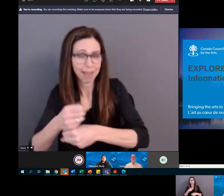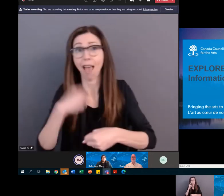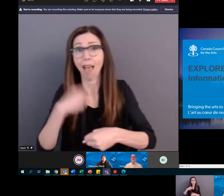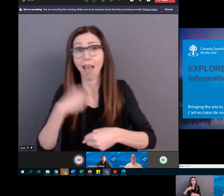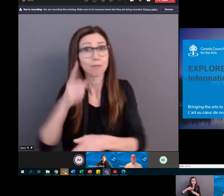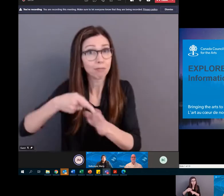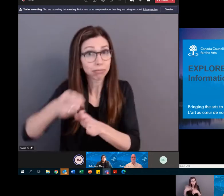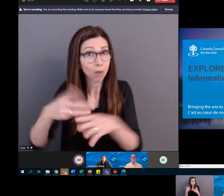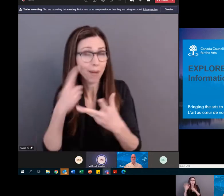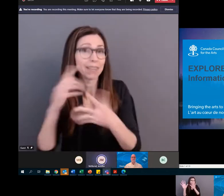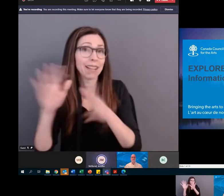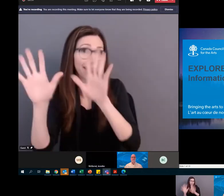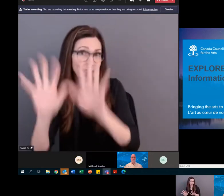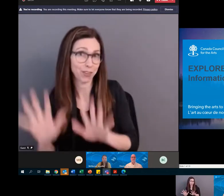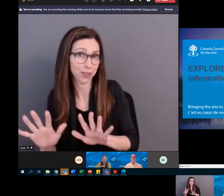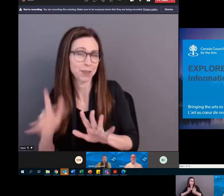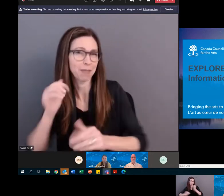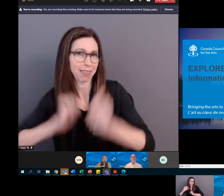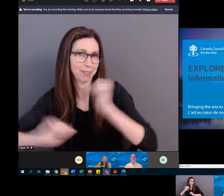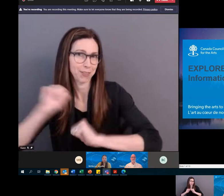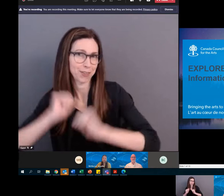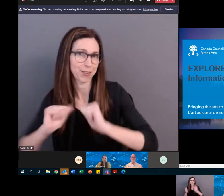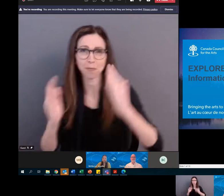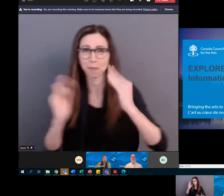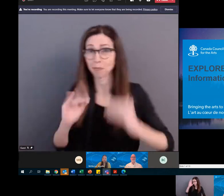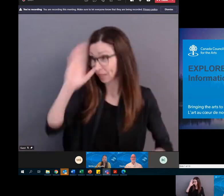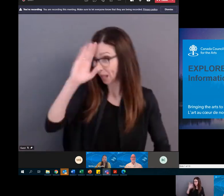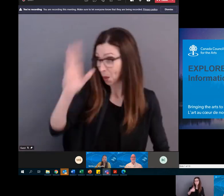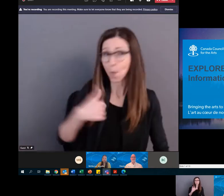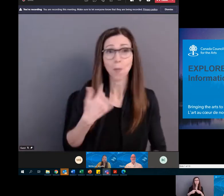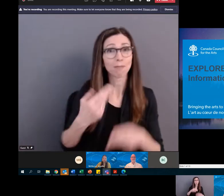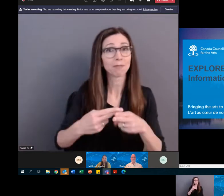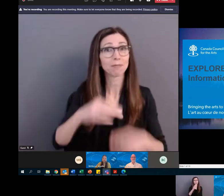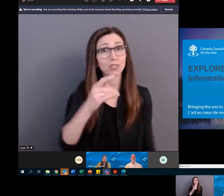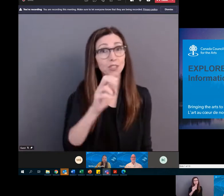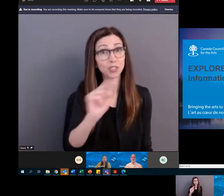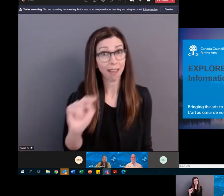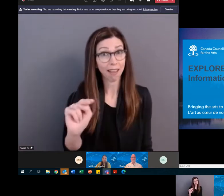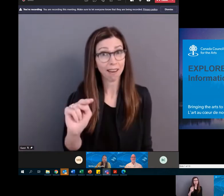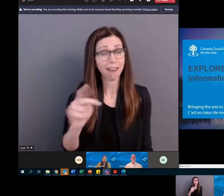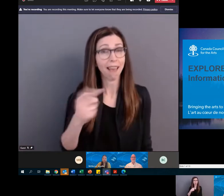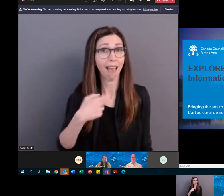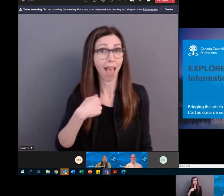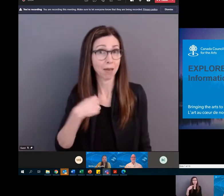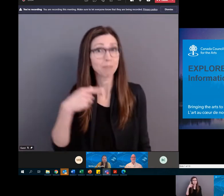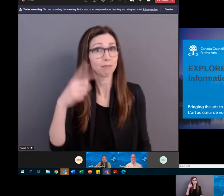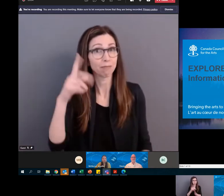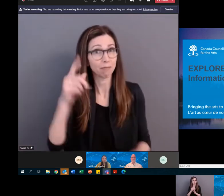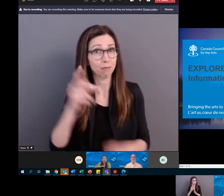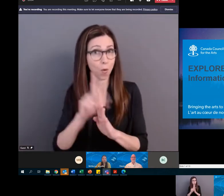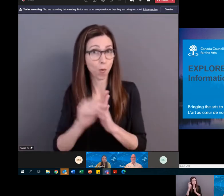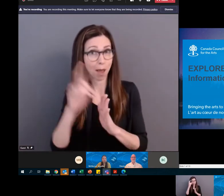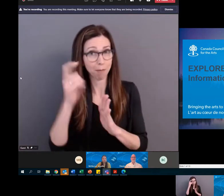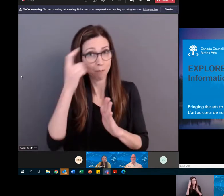And hello, my name is Jen McKerral. I’m a Program Officer in Explore and Create as well